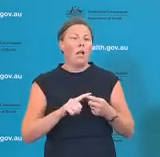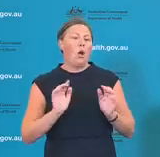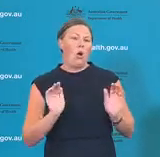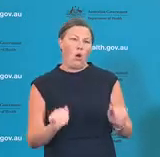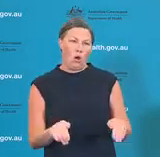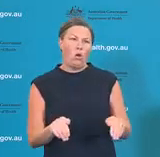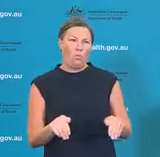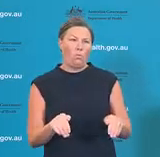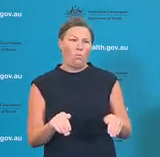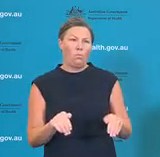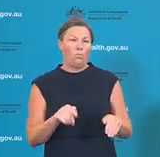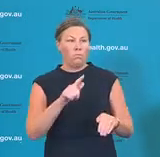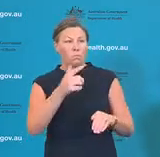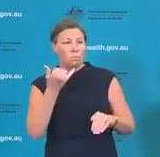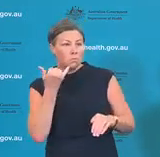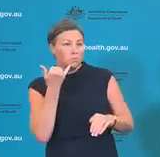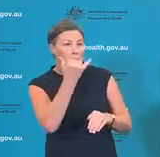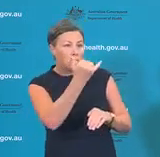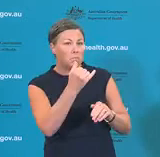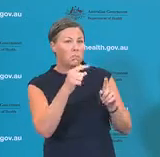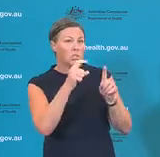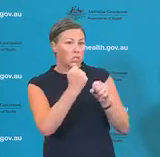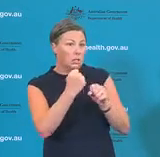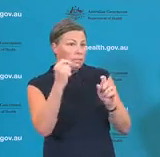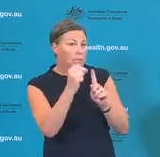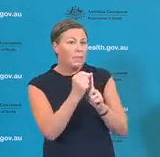and help through the telephone lines through your GP or through your employer